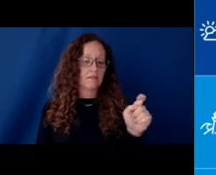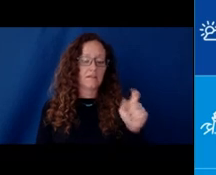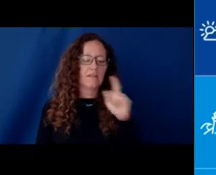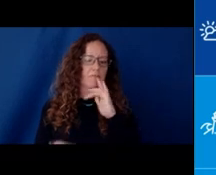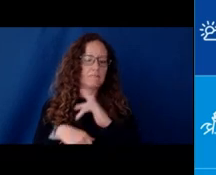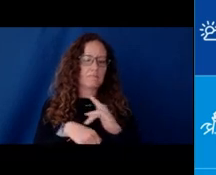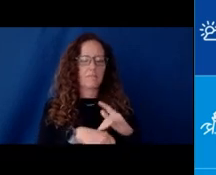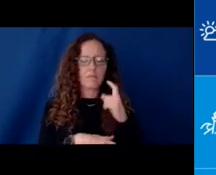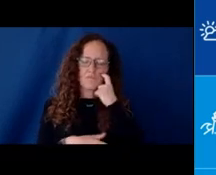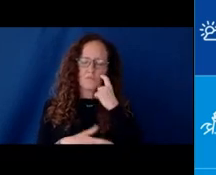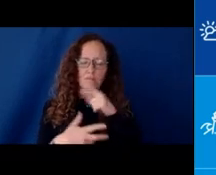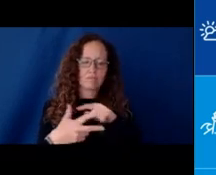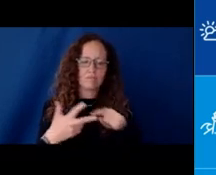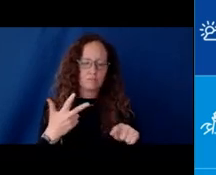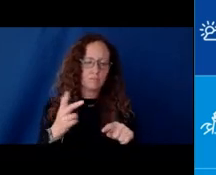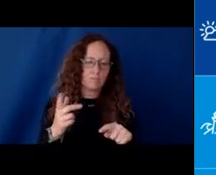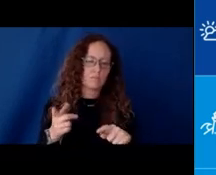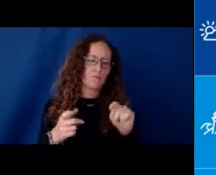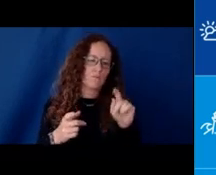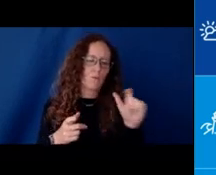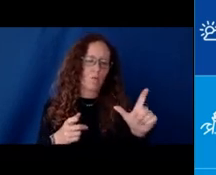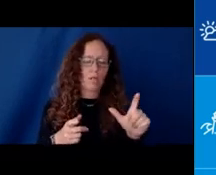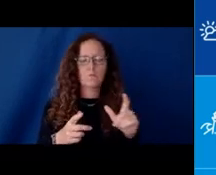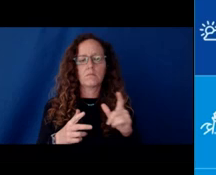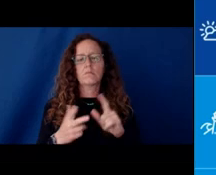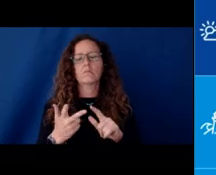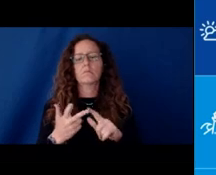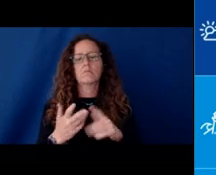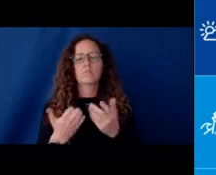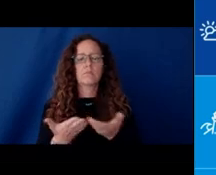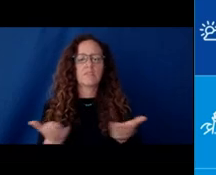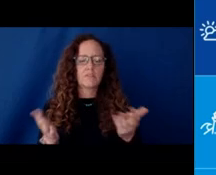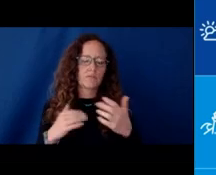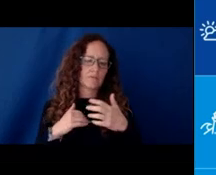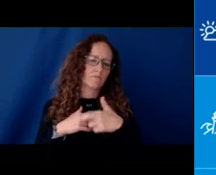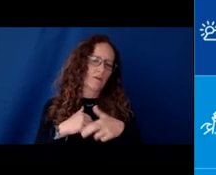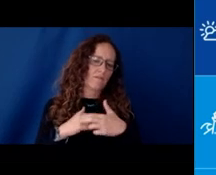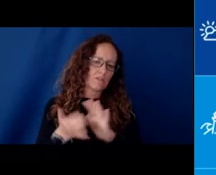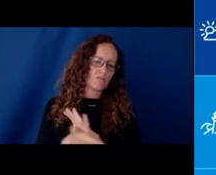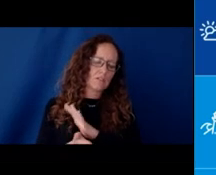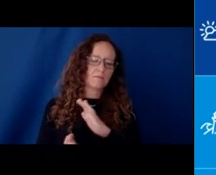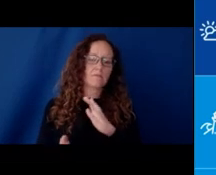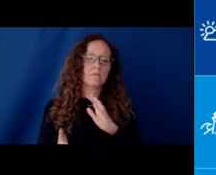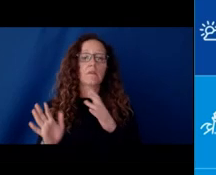resources such as a reference sheet. And through September 30th, 2024, you will be able to submit